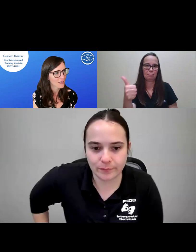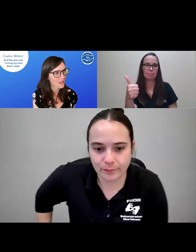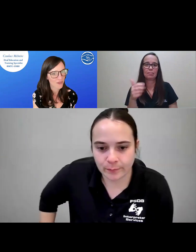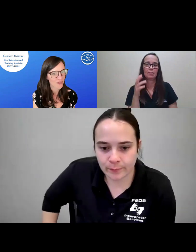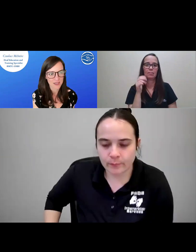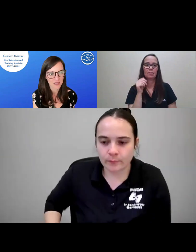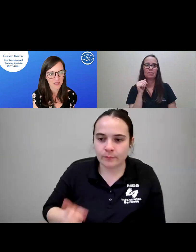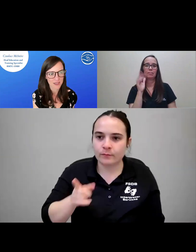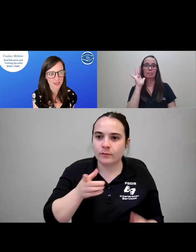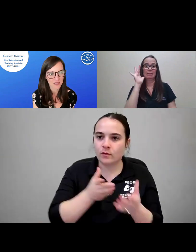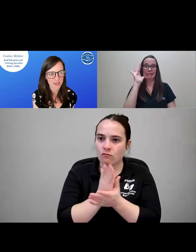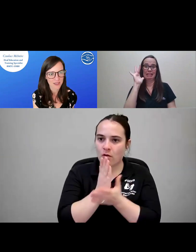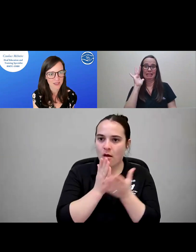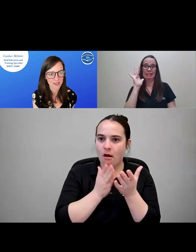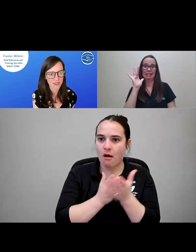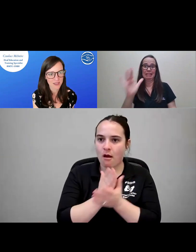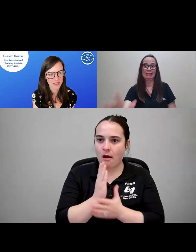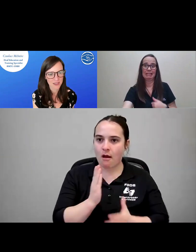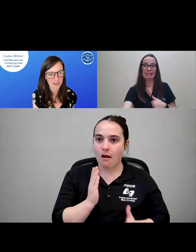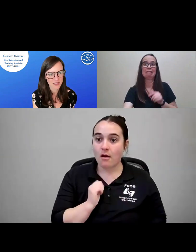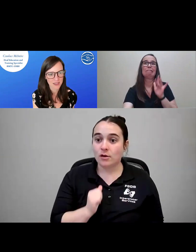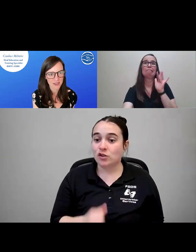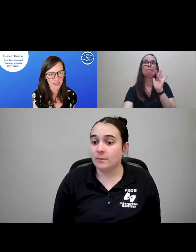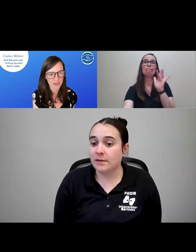So right,